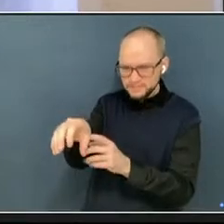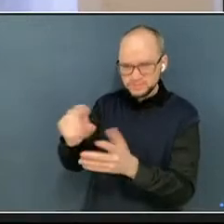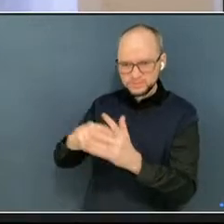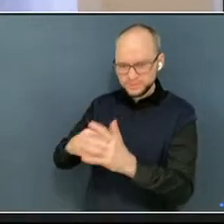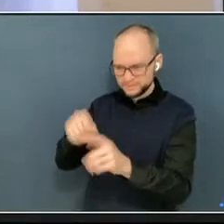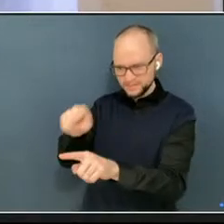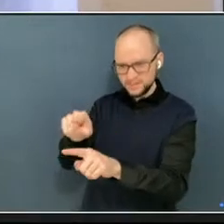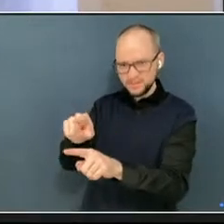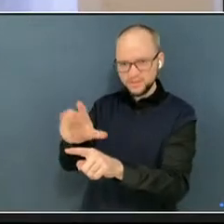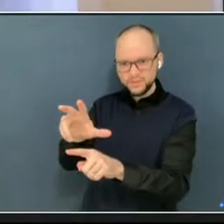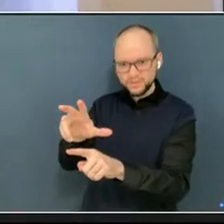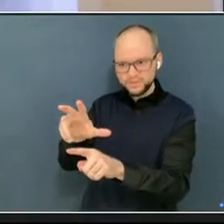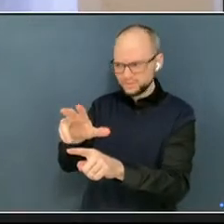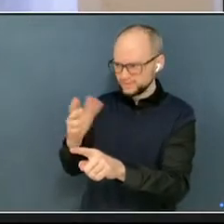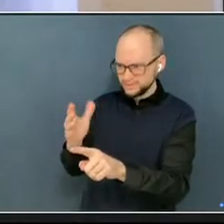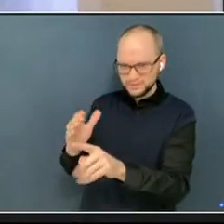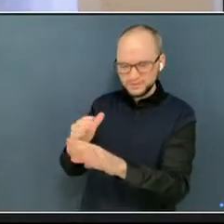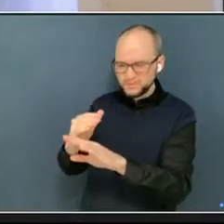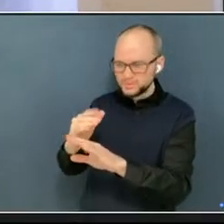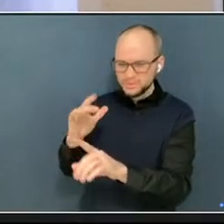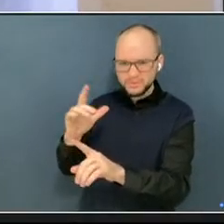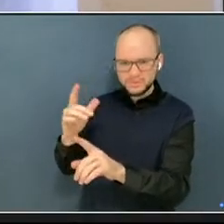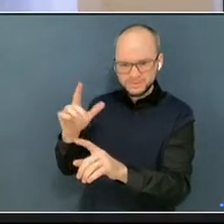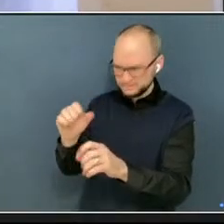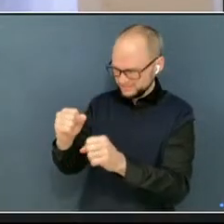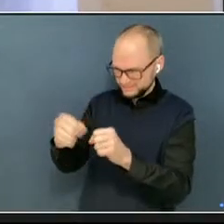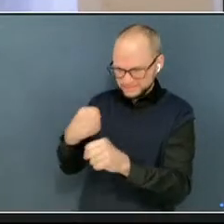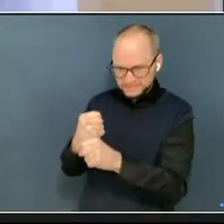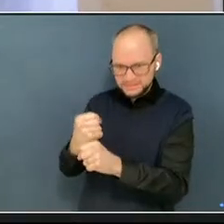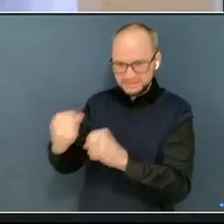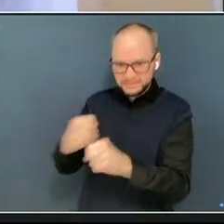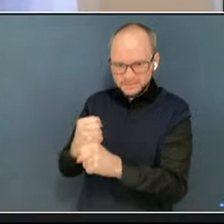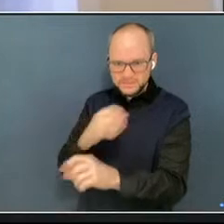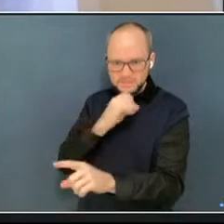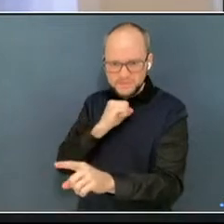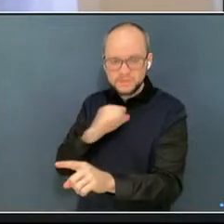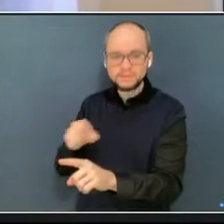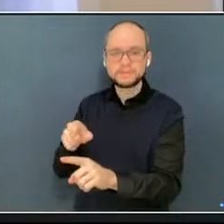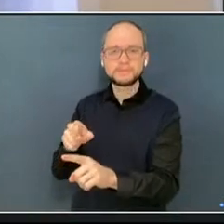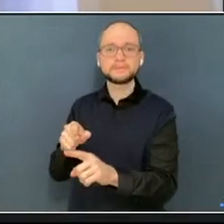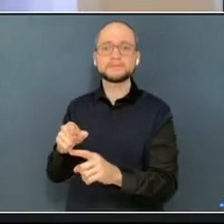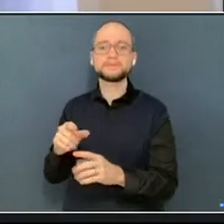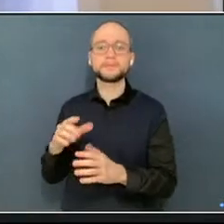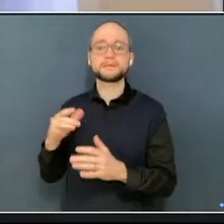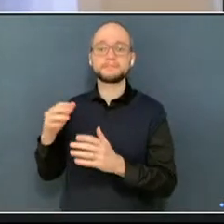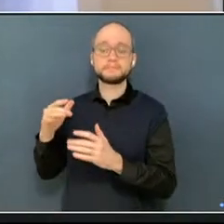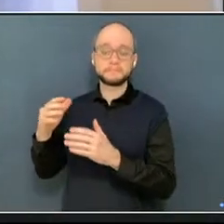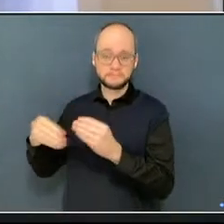there and after passing through several hands came into the possession of Dr. Samuel Ackerly. Now he added to the house